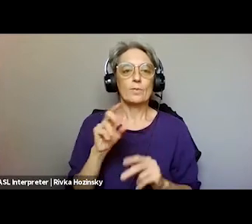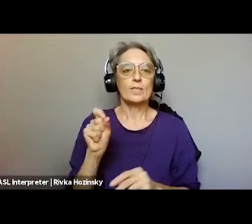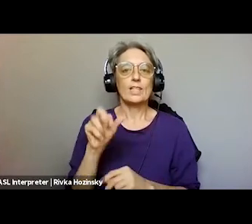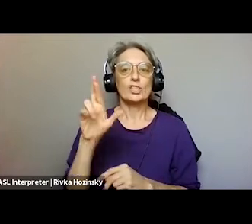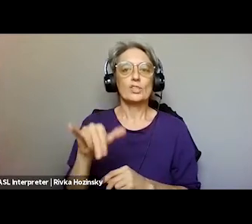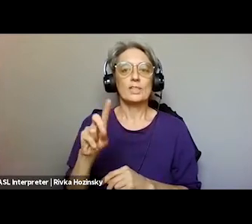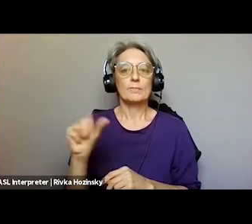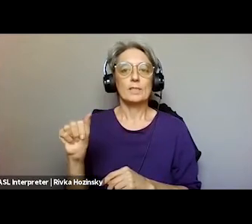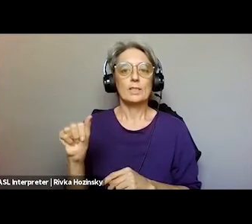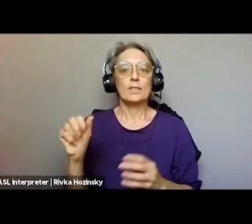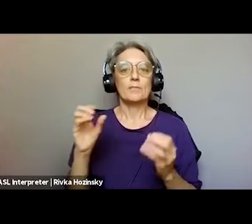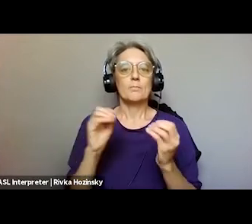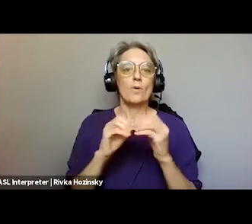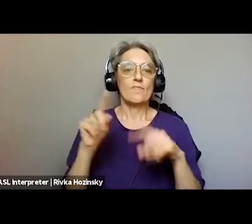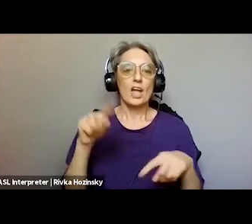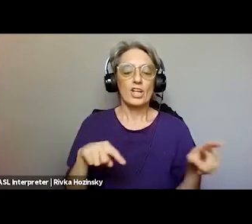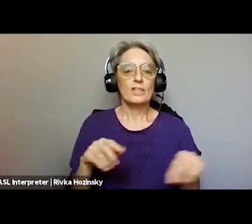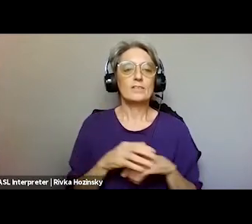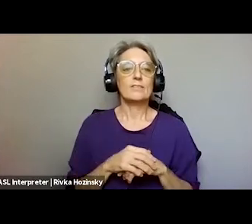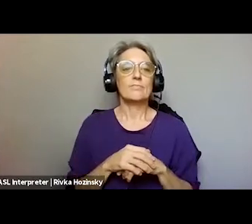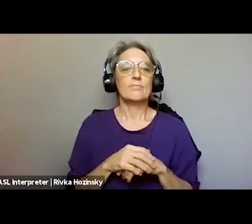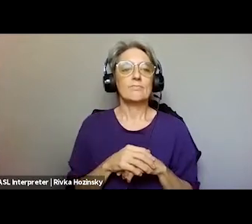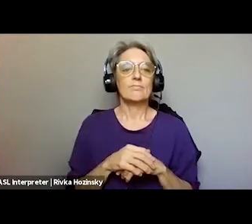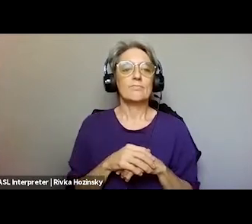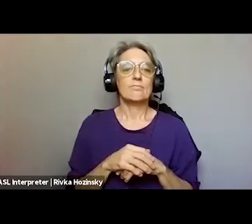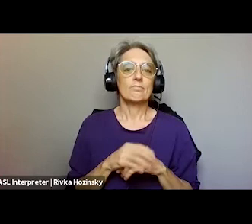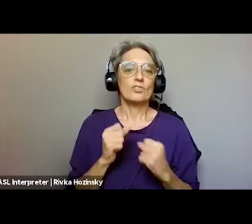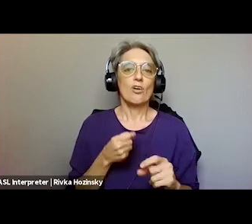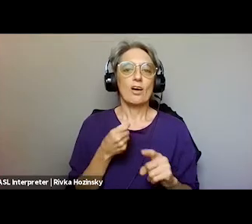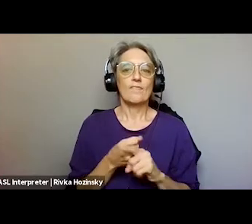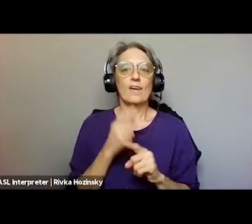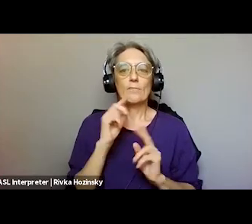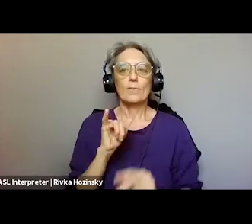more variants and a significant effect for those with intellectual developmental disabilities.